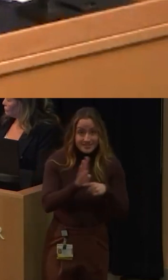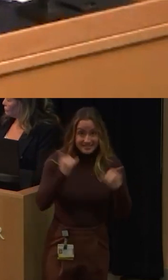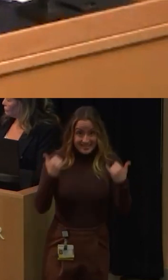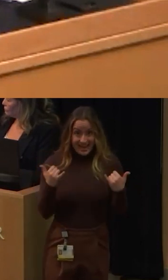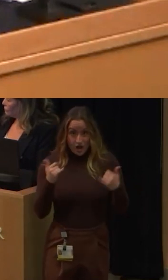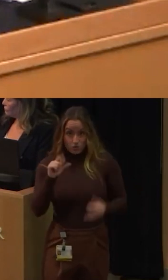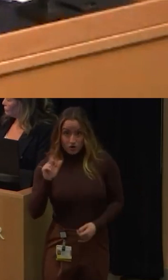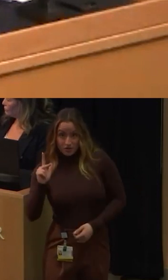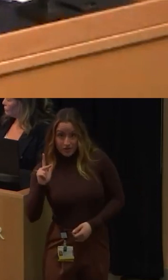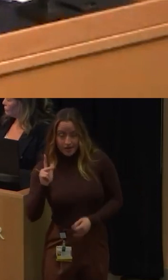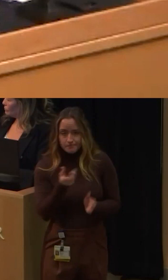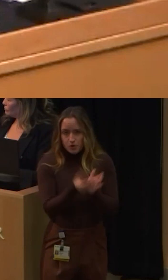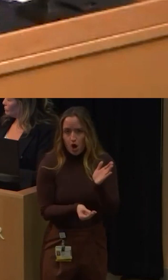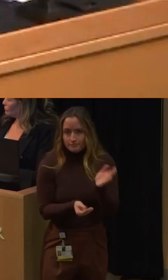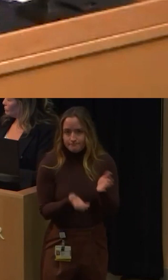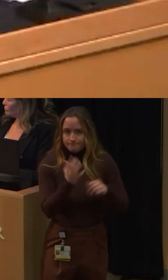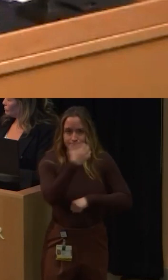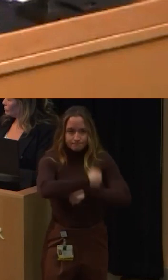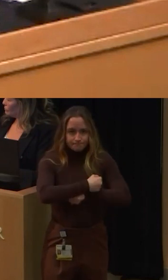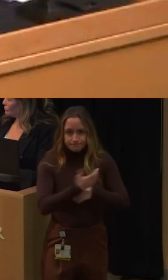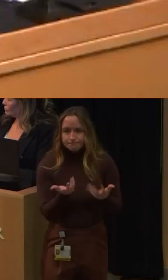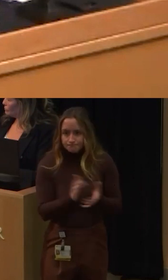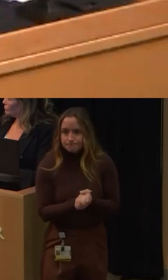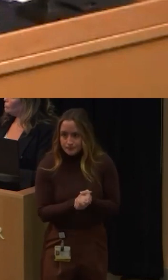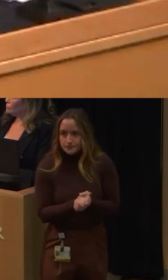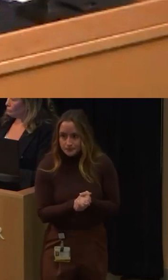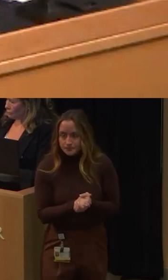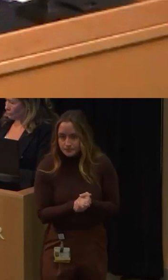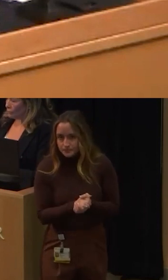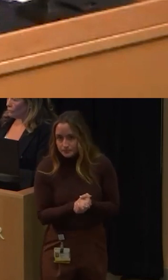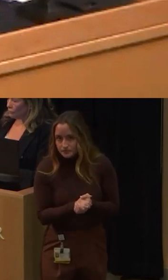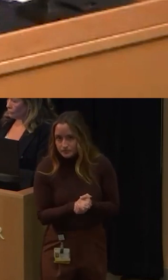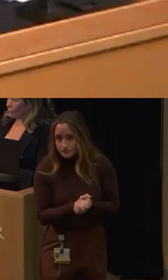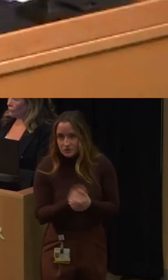along with a number of others, like French's and RAGÚ and all of the others,